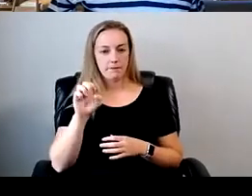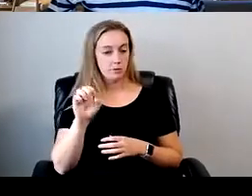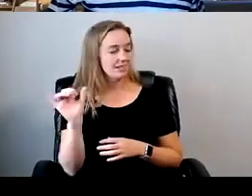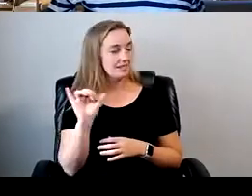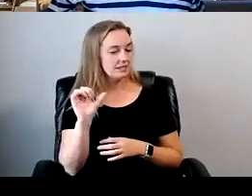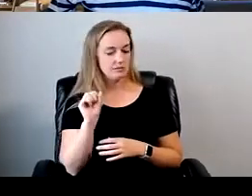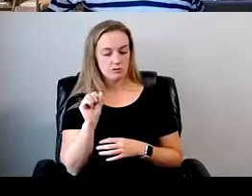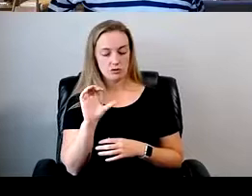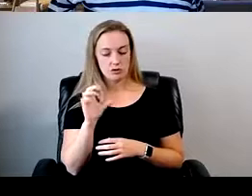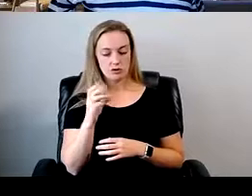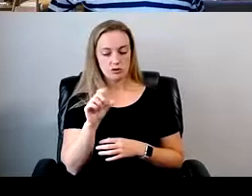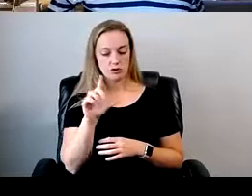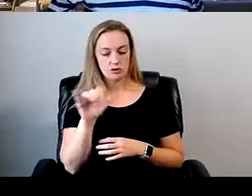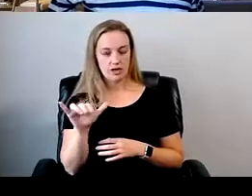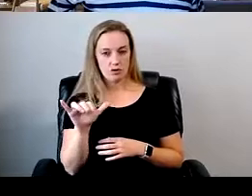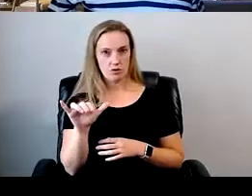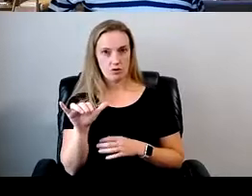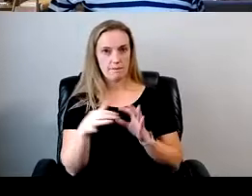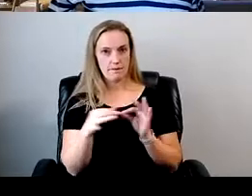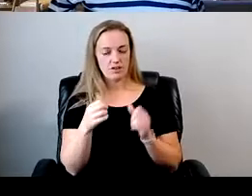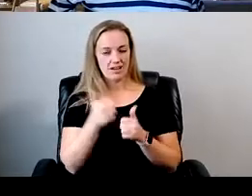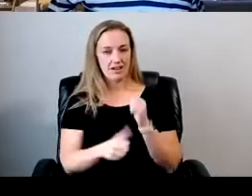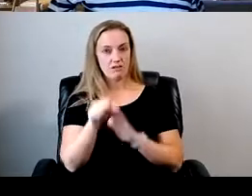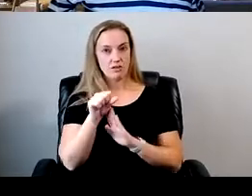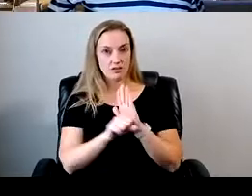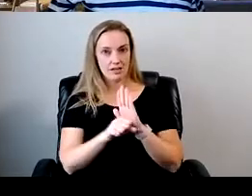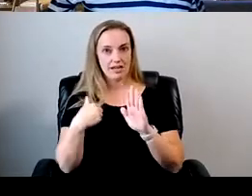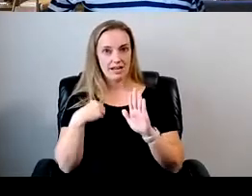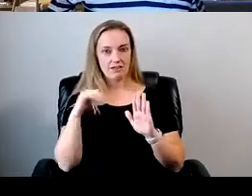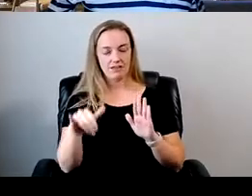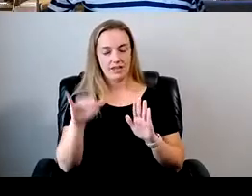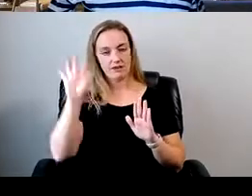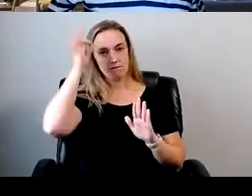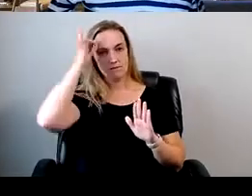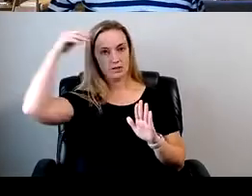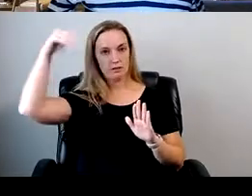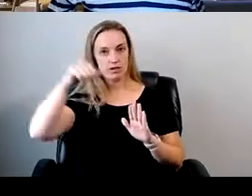every state has these federally funded state assistive technology programs.